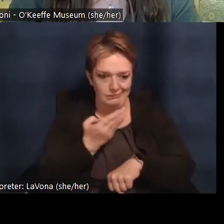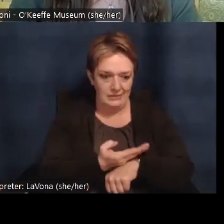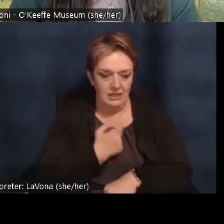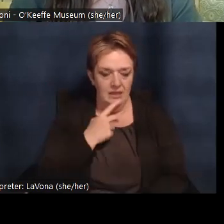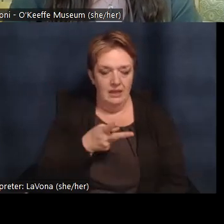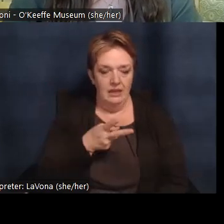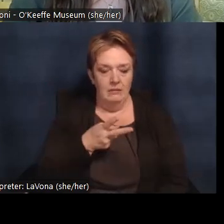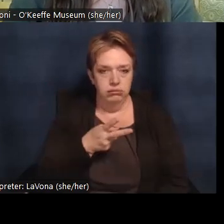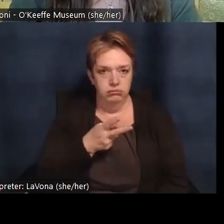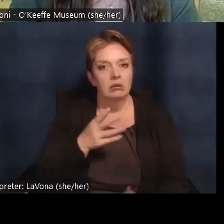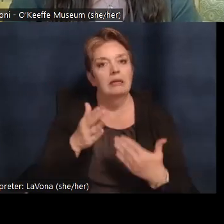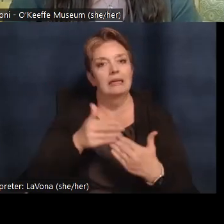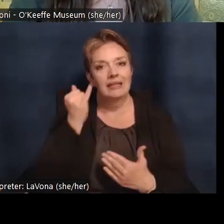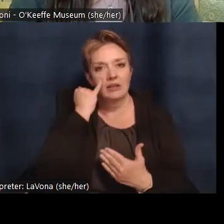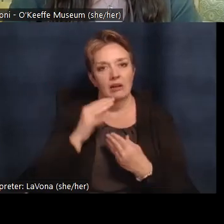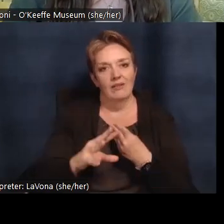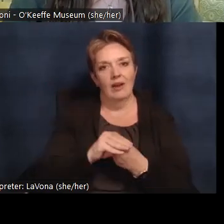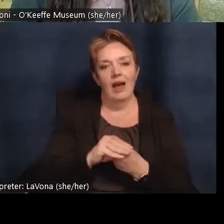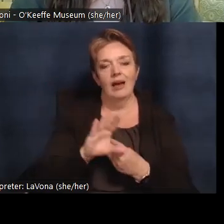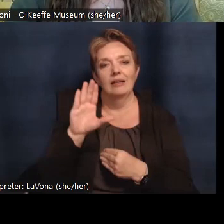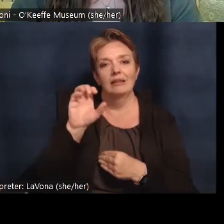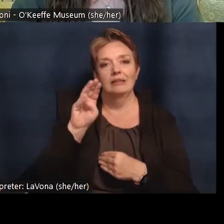cement stucco applied to the exterior walls.